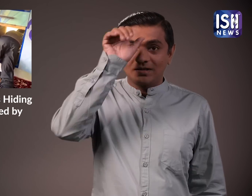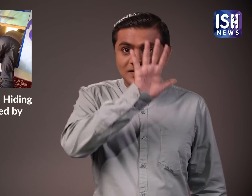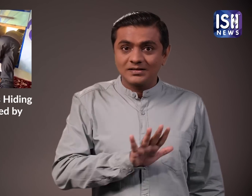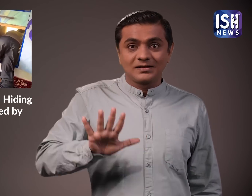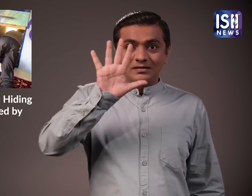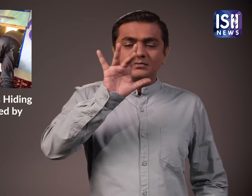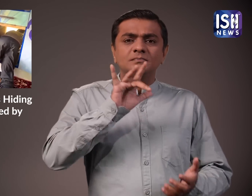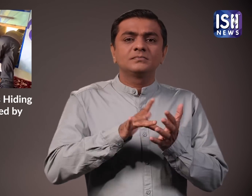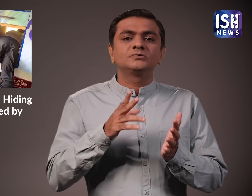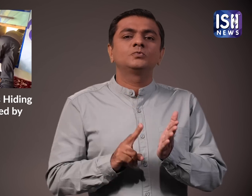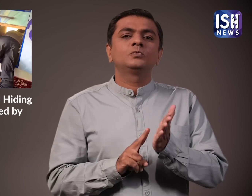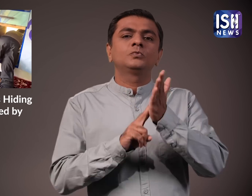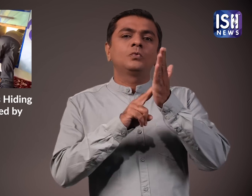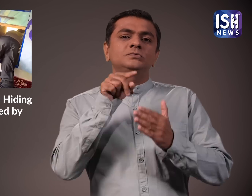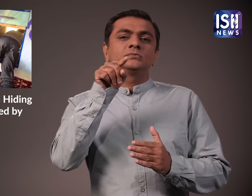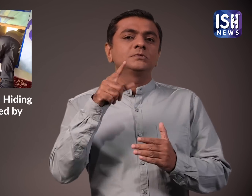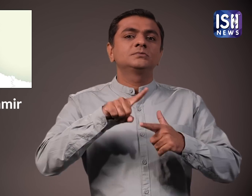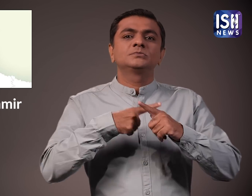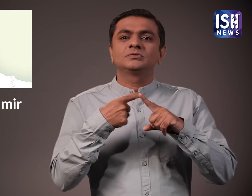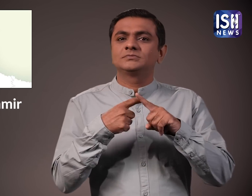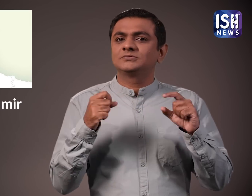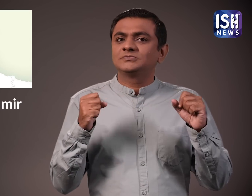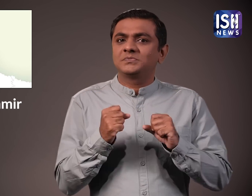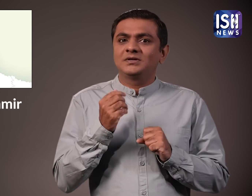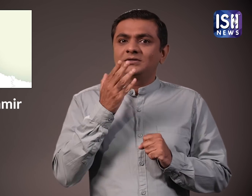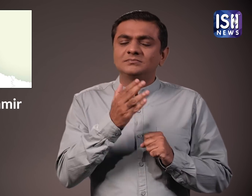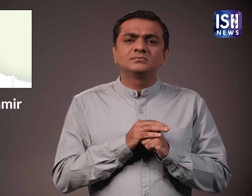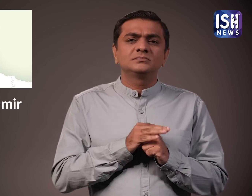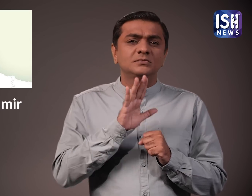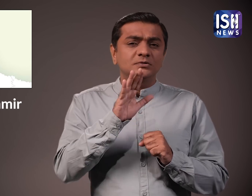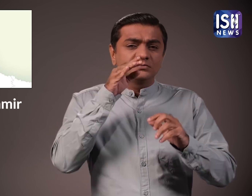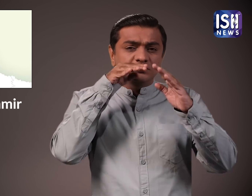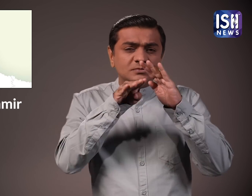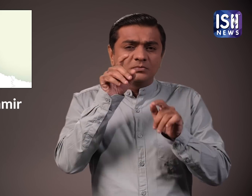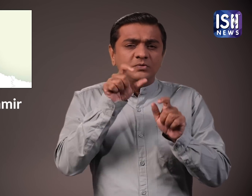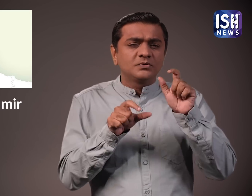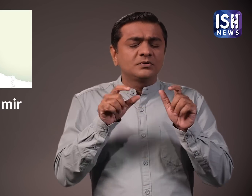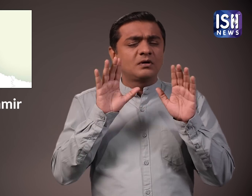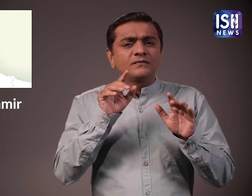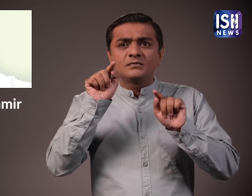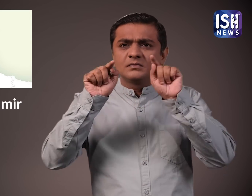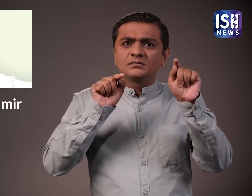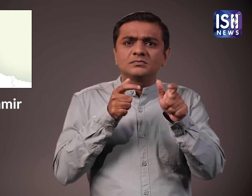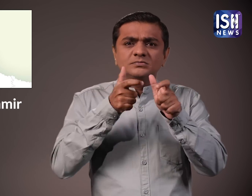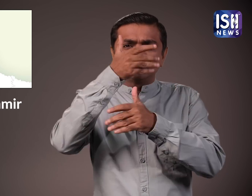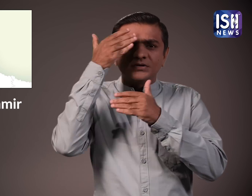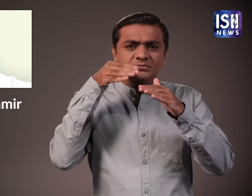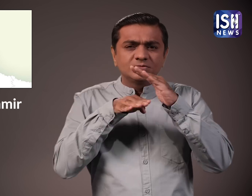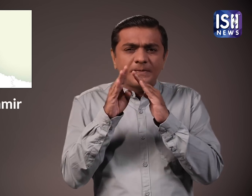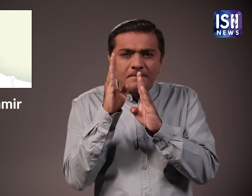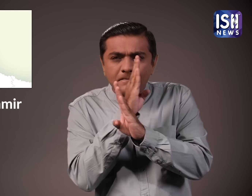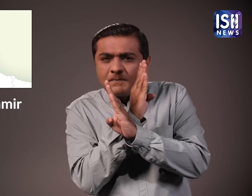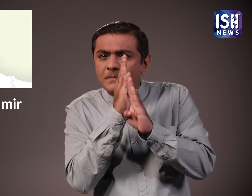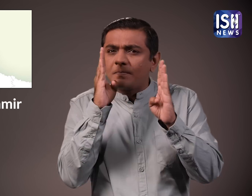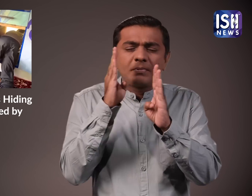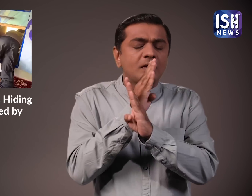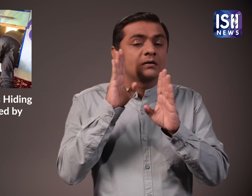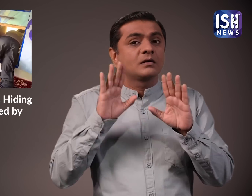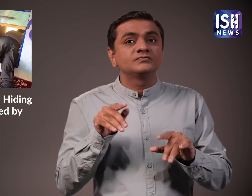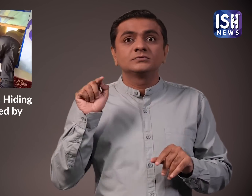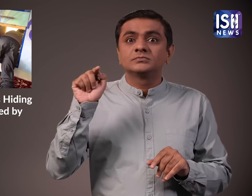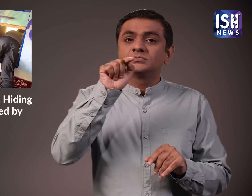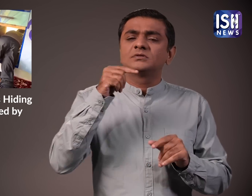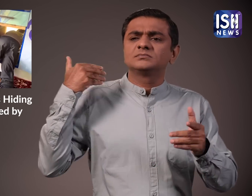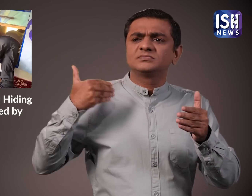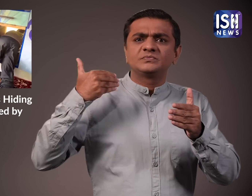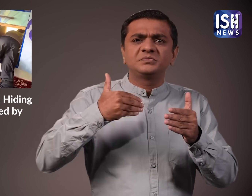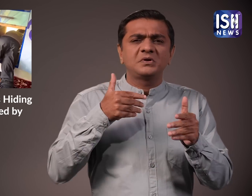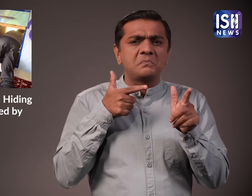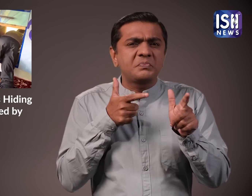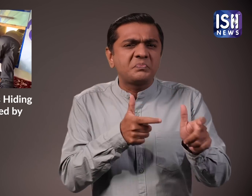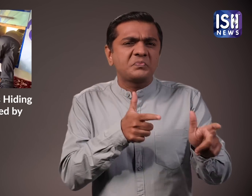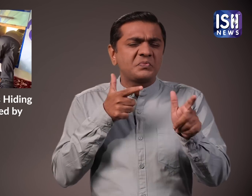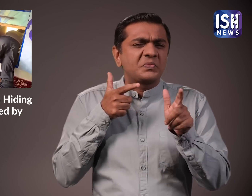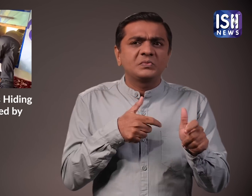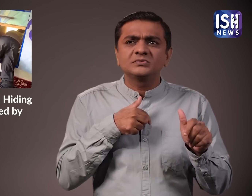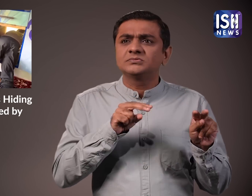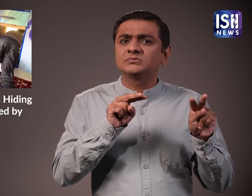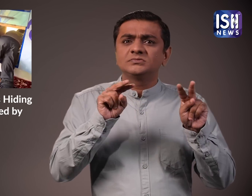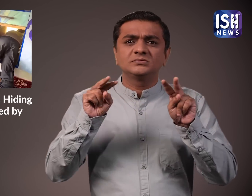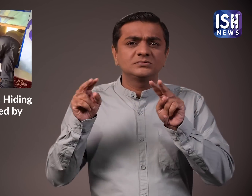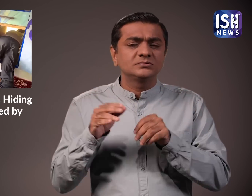India's northern state of Jammu & Kashmir seems to be becoming the target for terrorism.